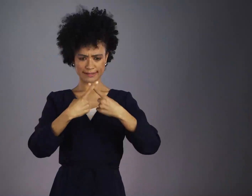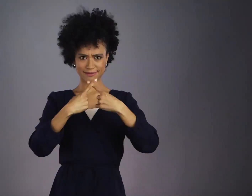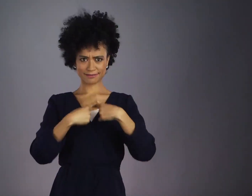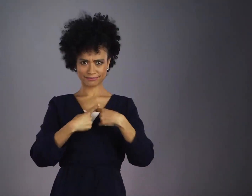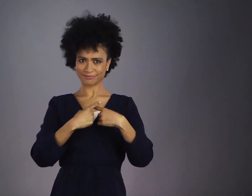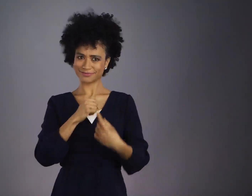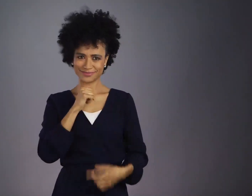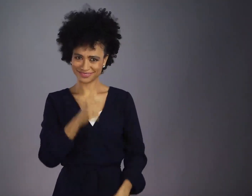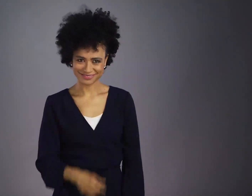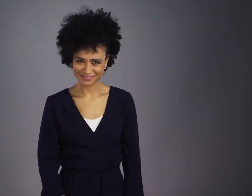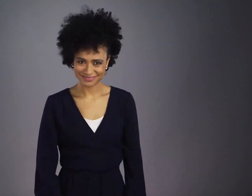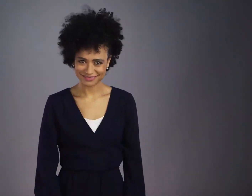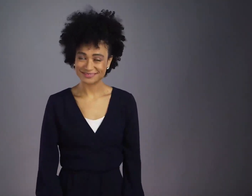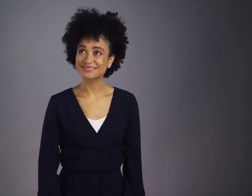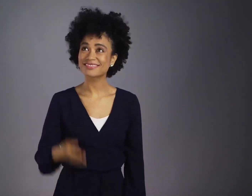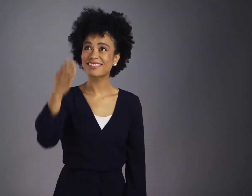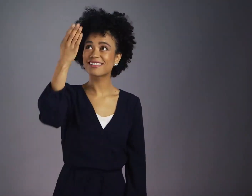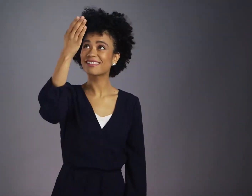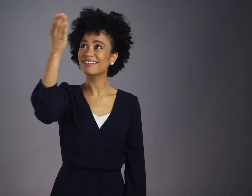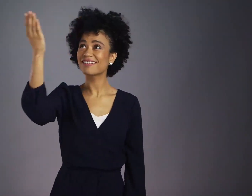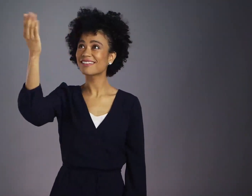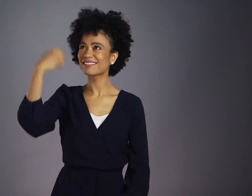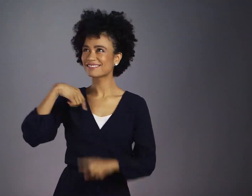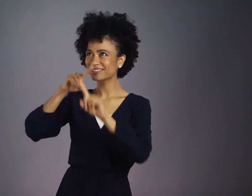what we could not do for ourselves.